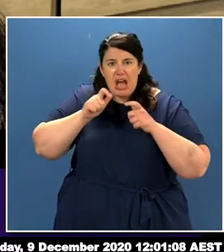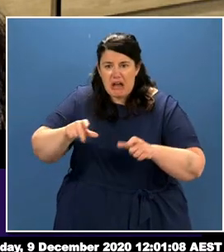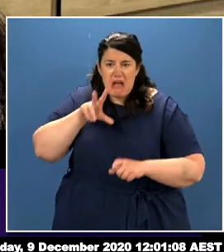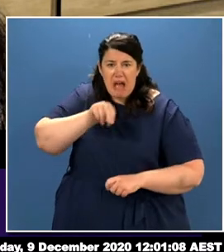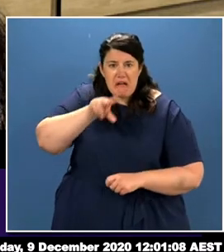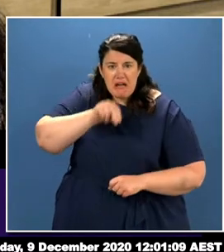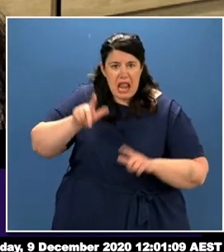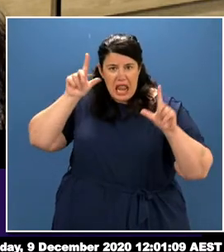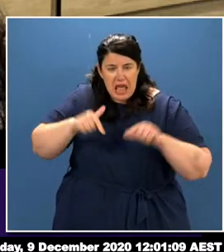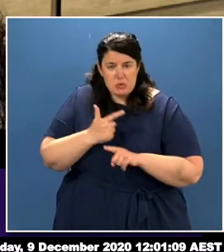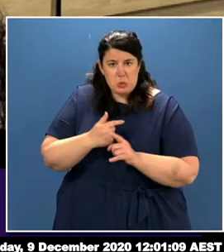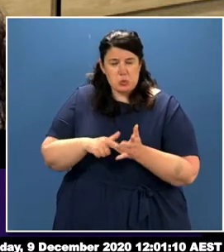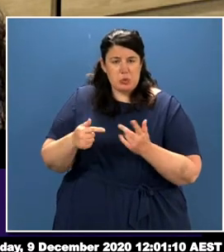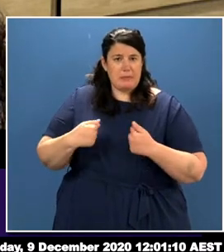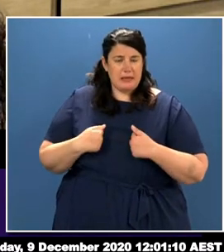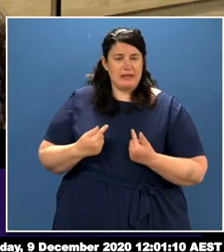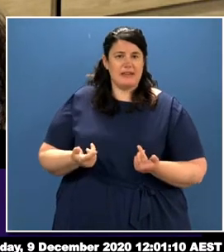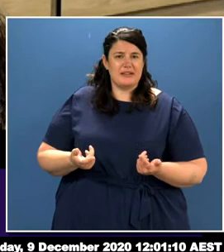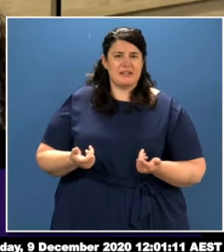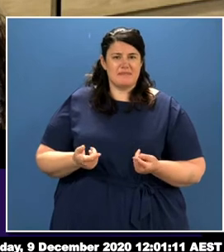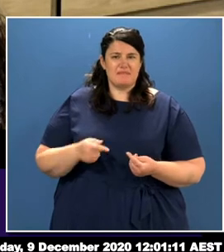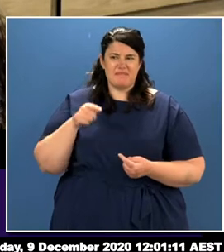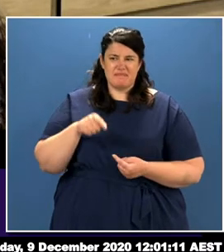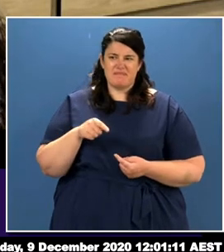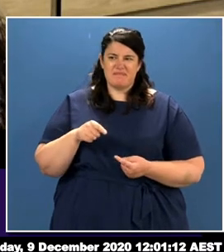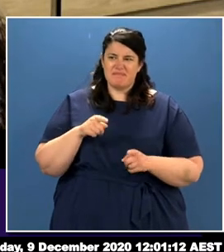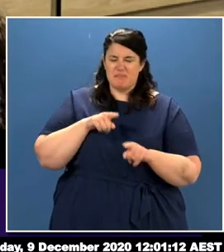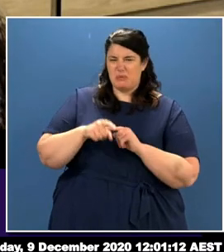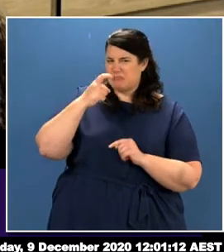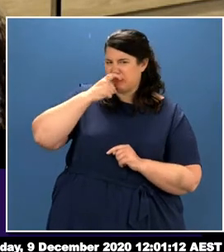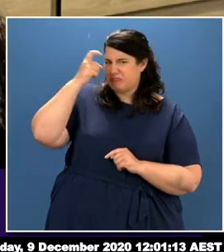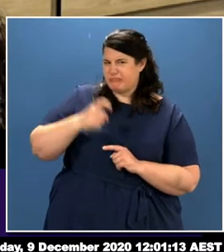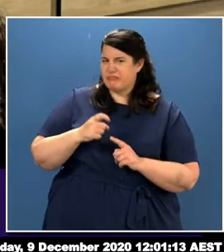So they're the most extreme.